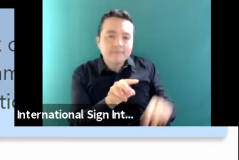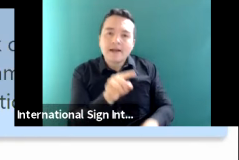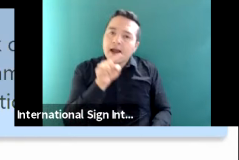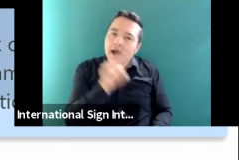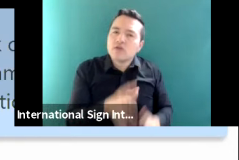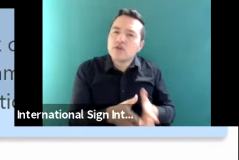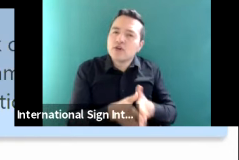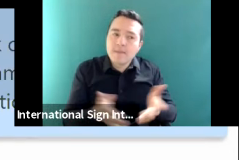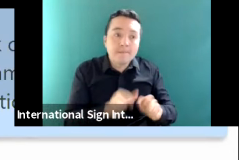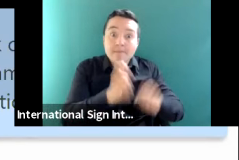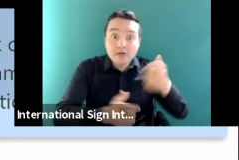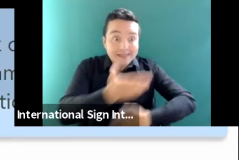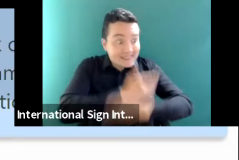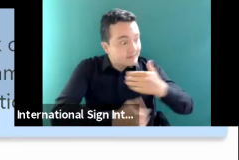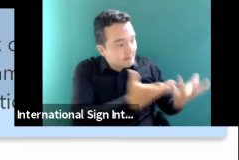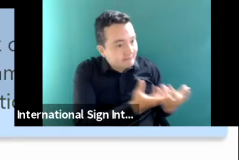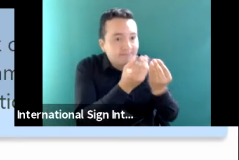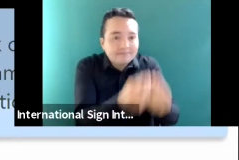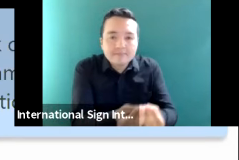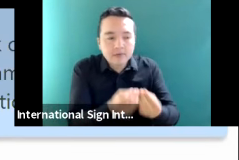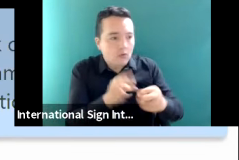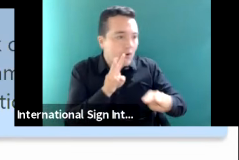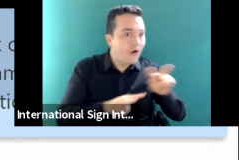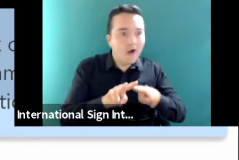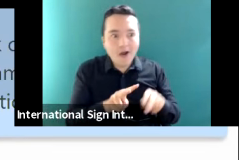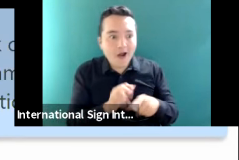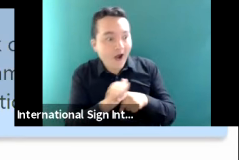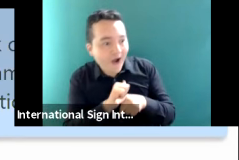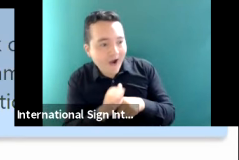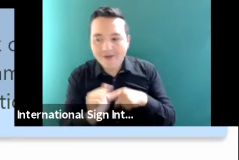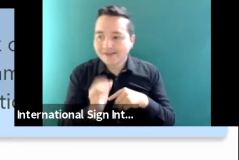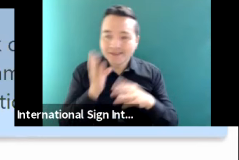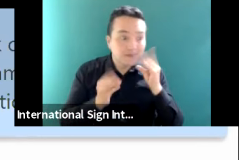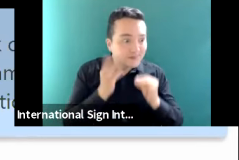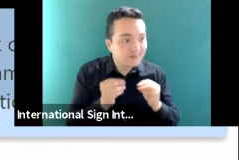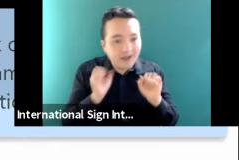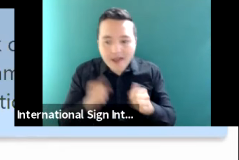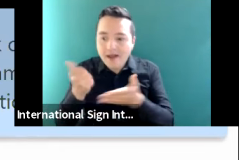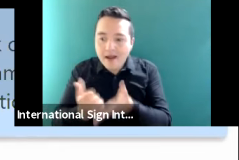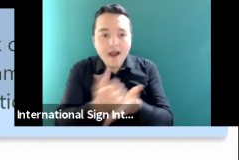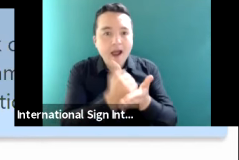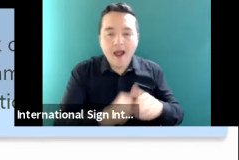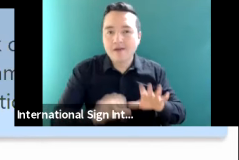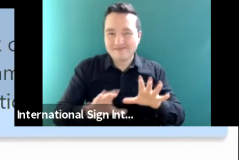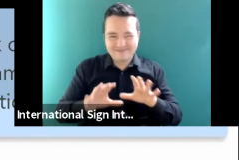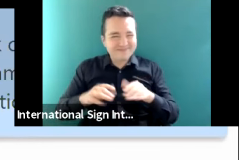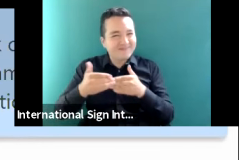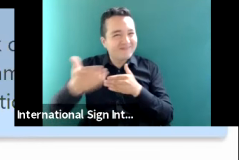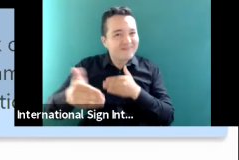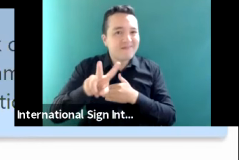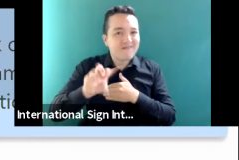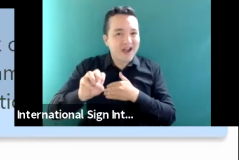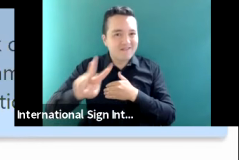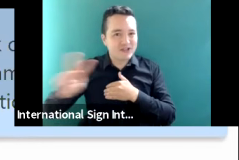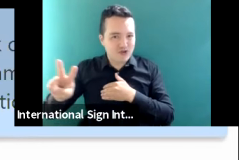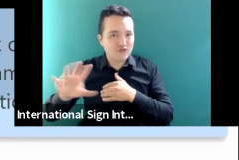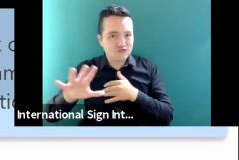Another focus for the culture.